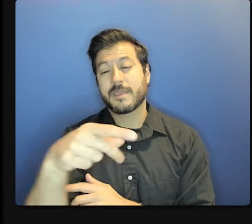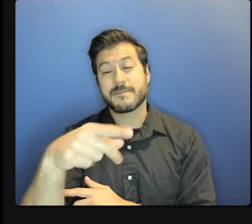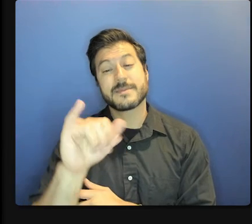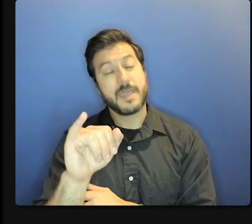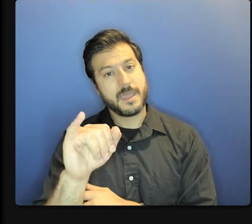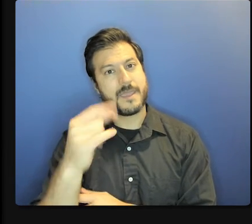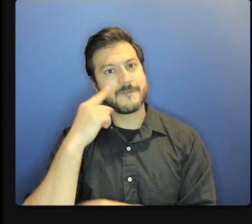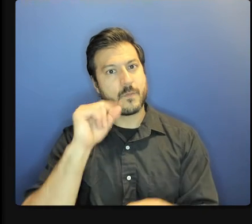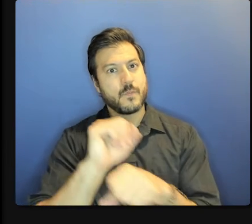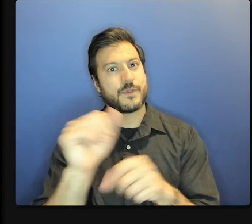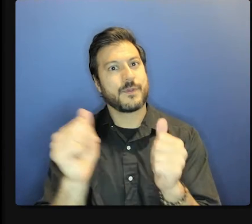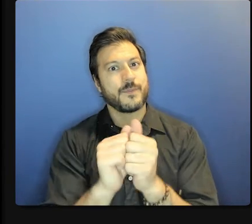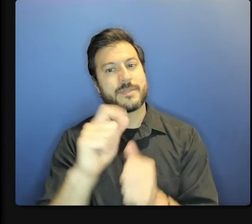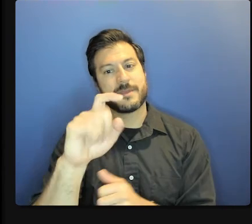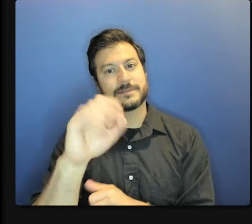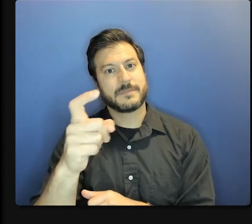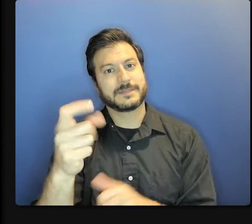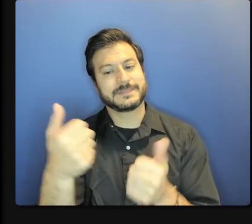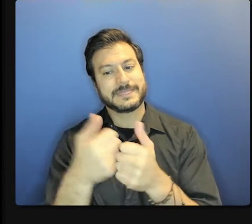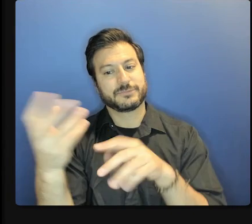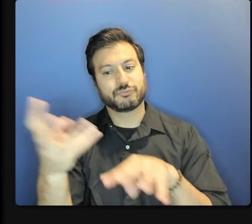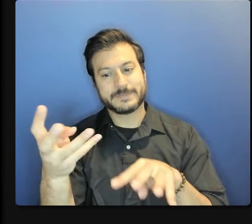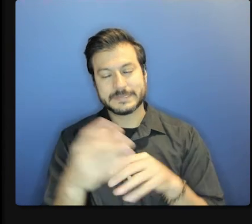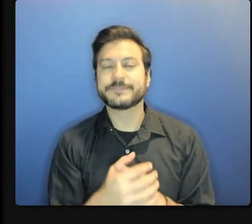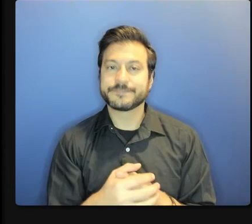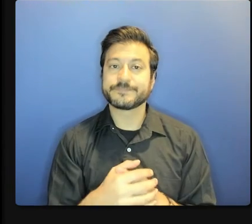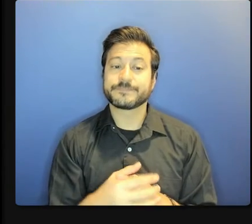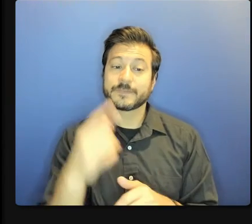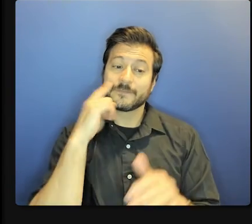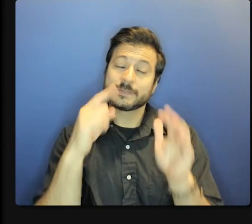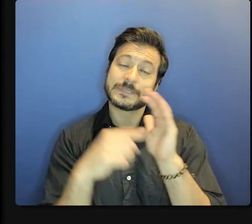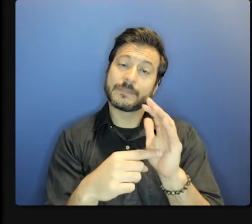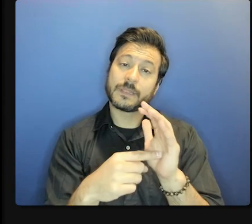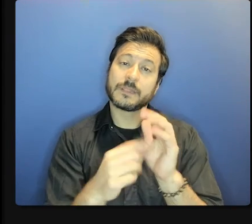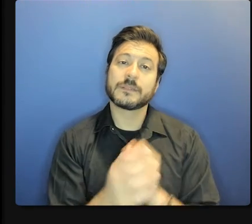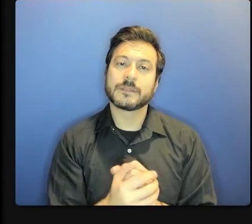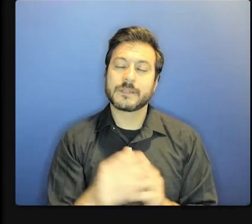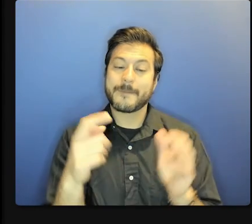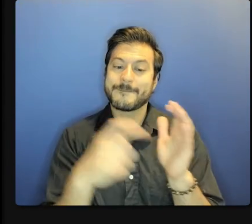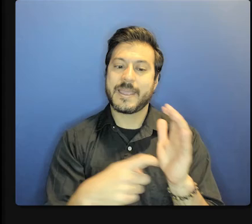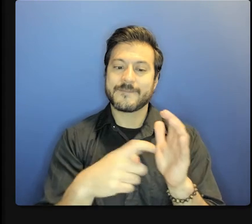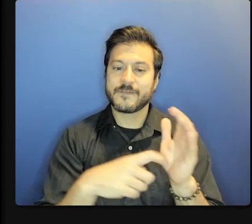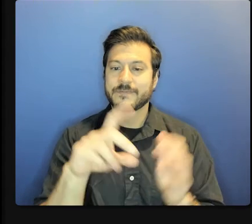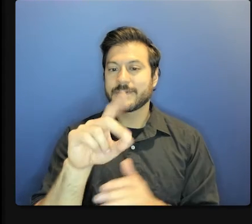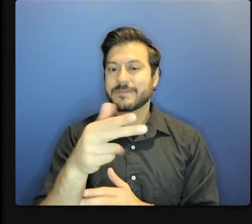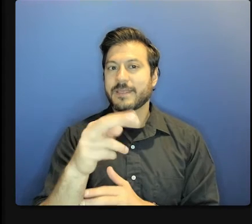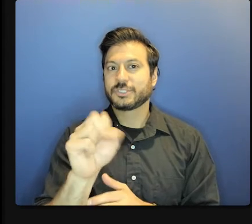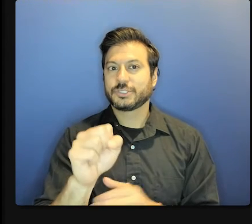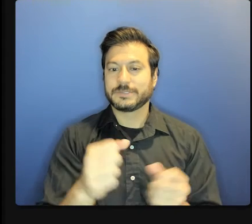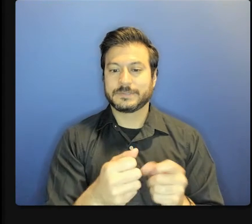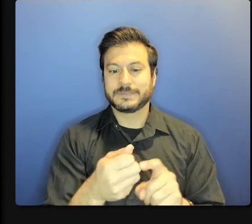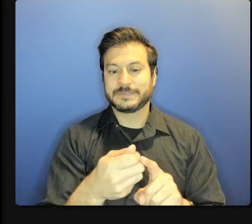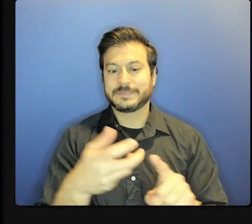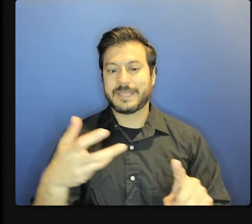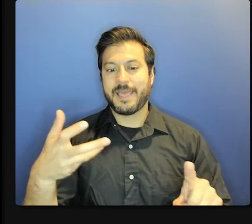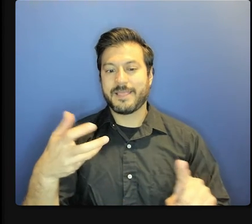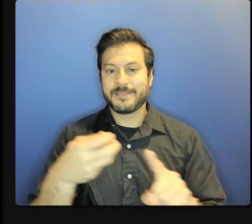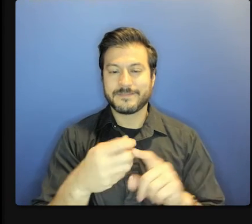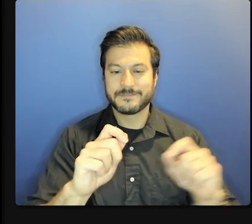with the APIs available for working with Xbox game streaming. For example, Minecraft Dungeon scales its user interface